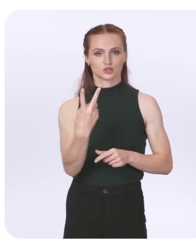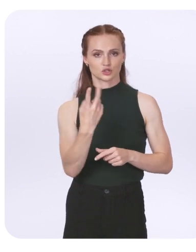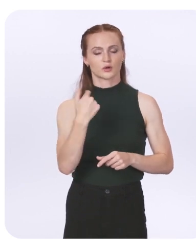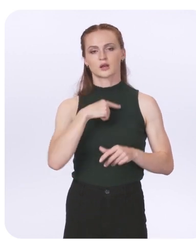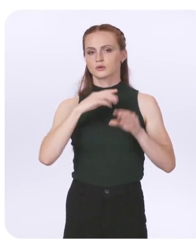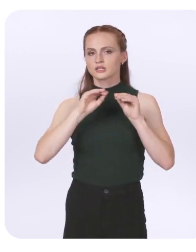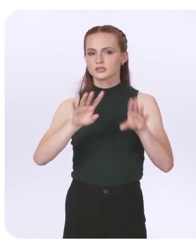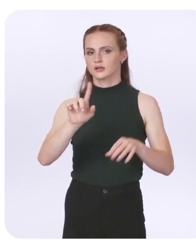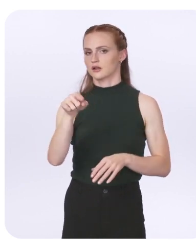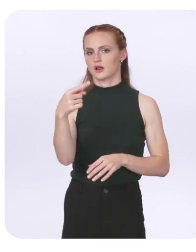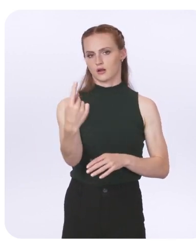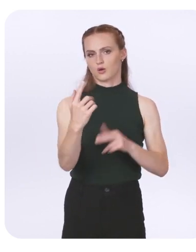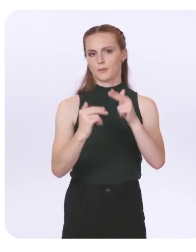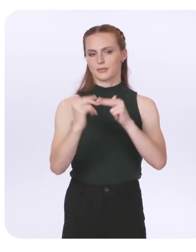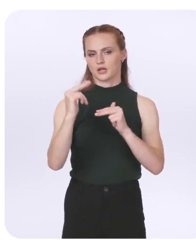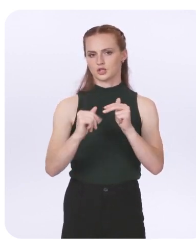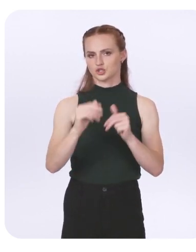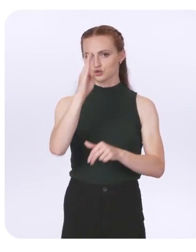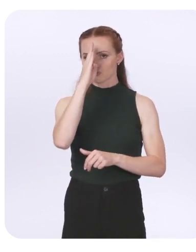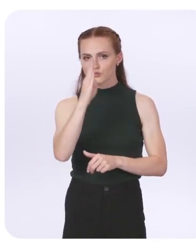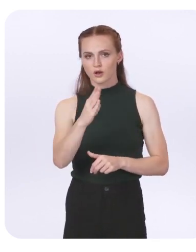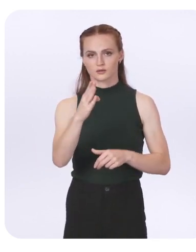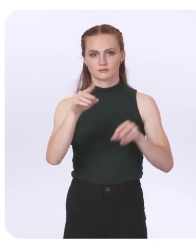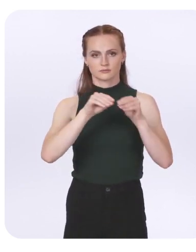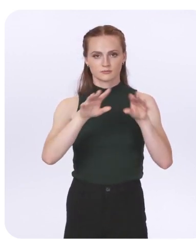distributed directly on our Discord server.